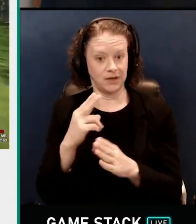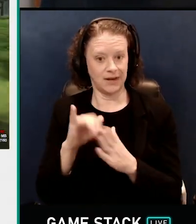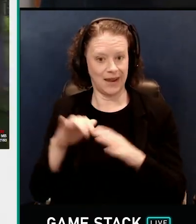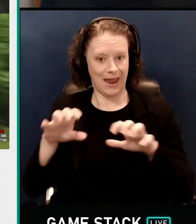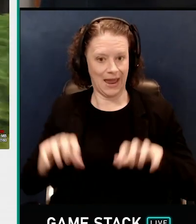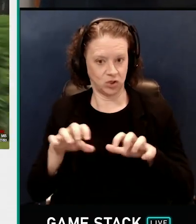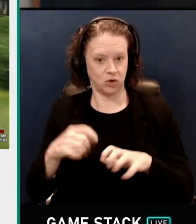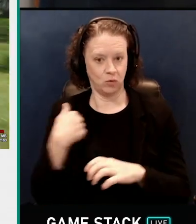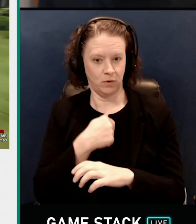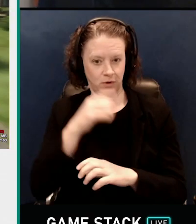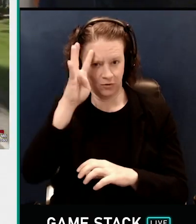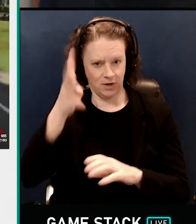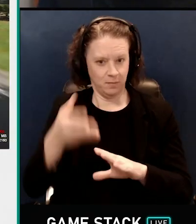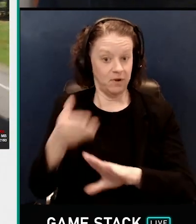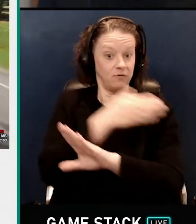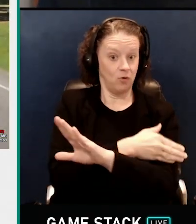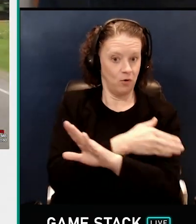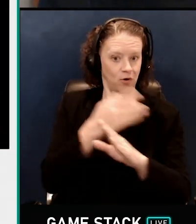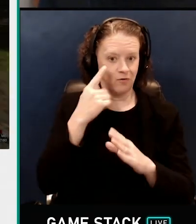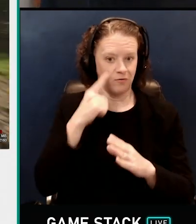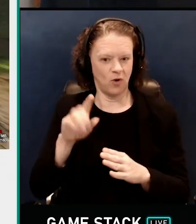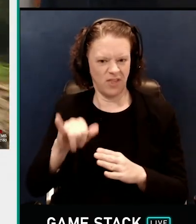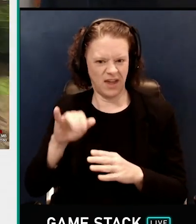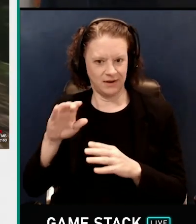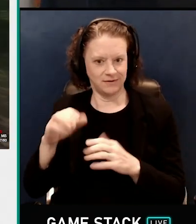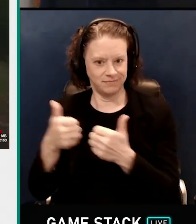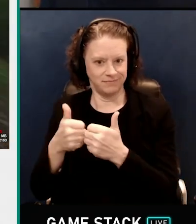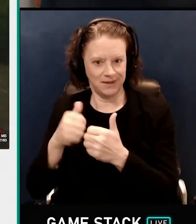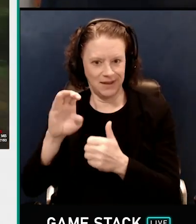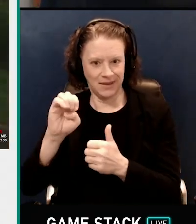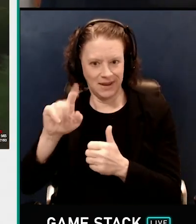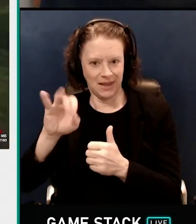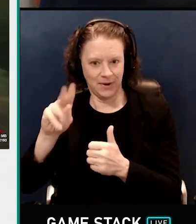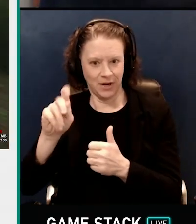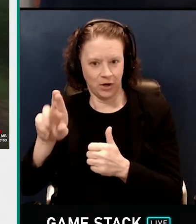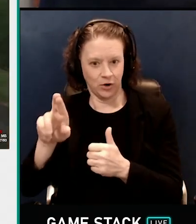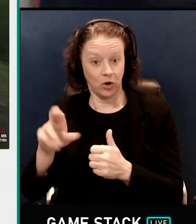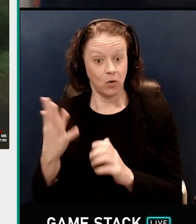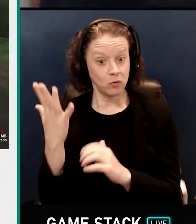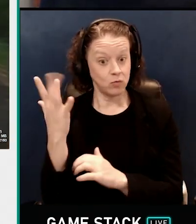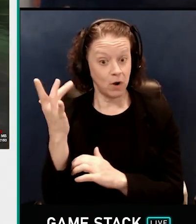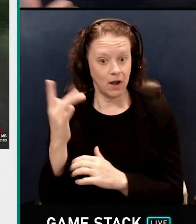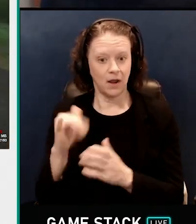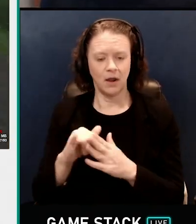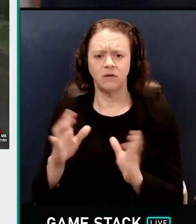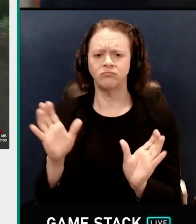and that's because finding another smashing into a discount board, it's really not that much different from finding a loop